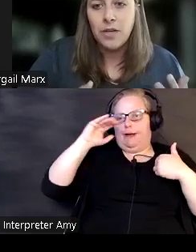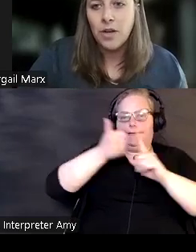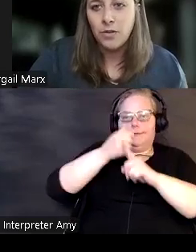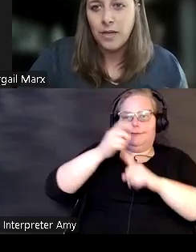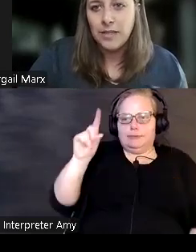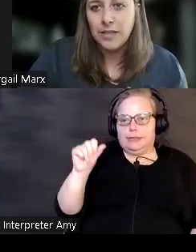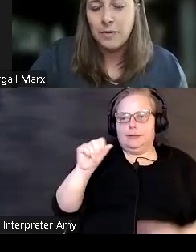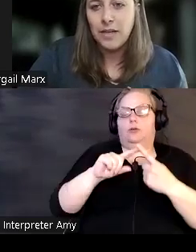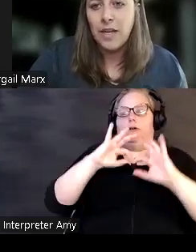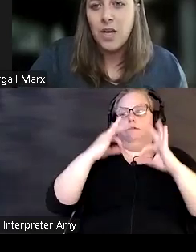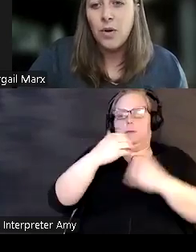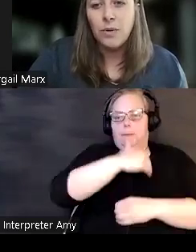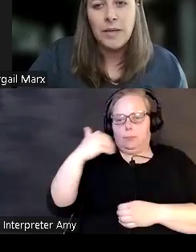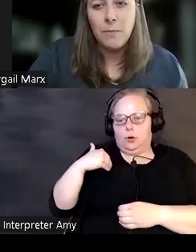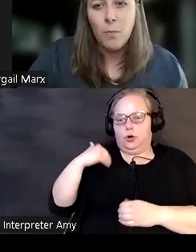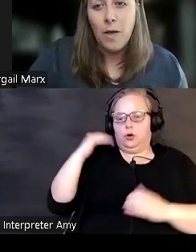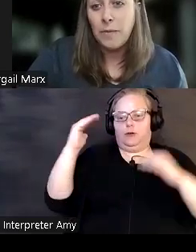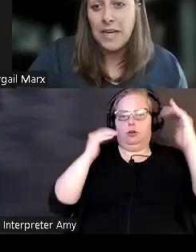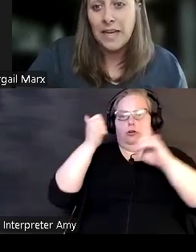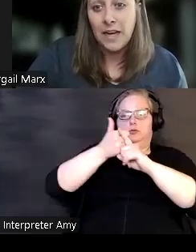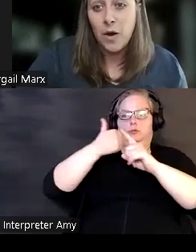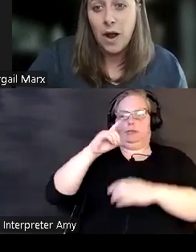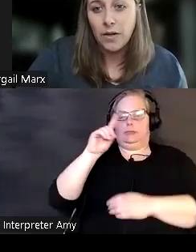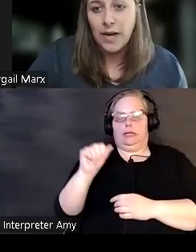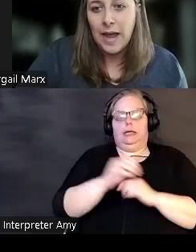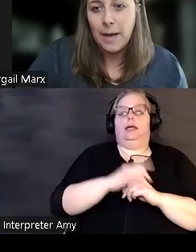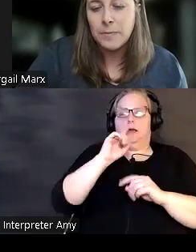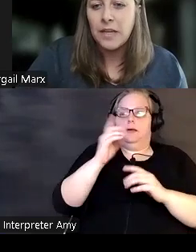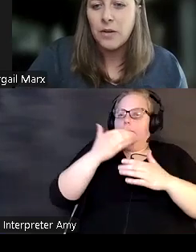of an adult who has a disability who are really well meaning and they know how to create apps but